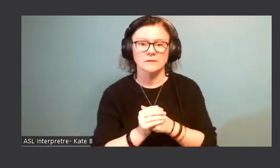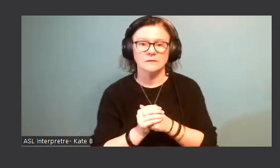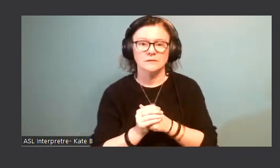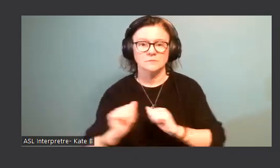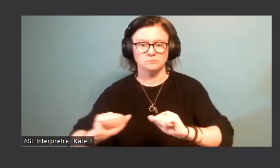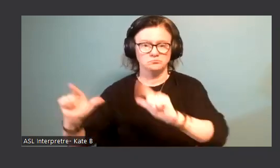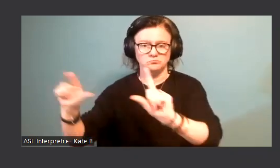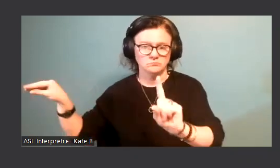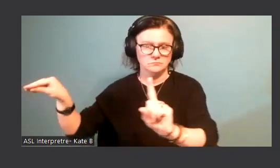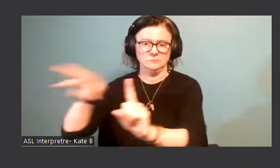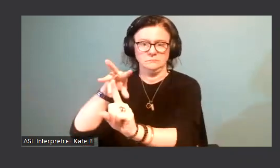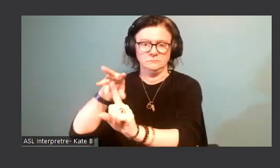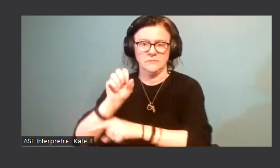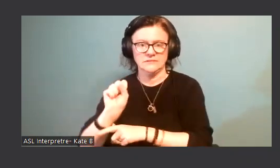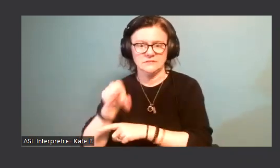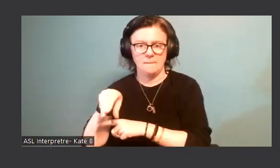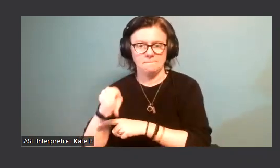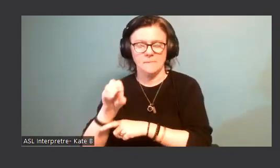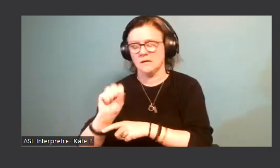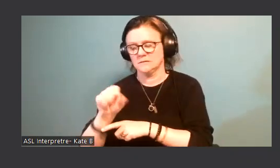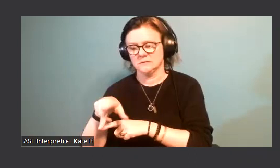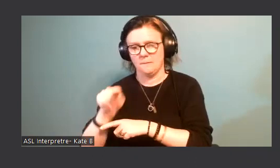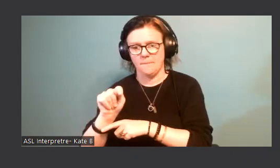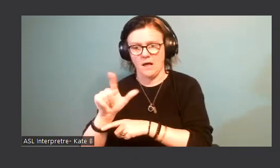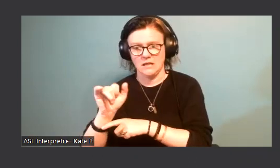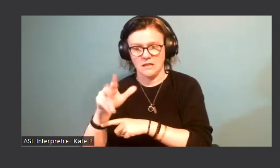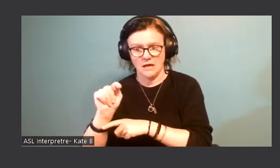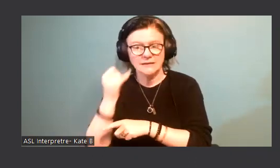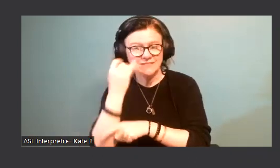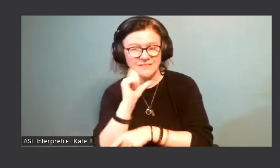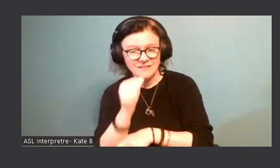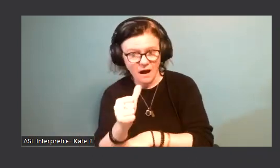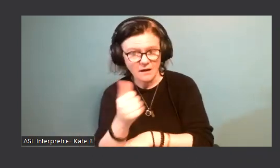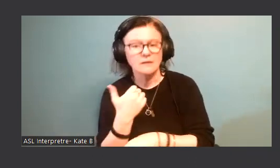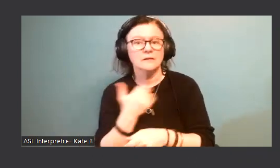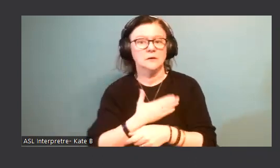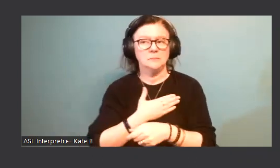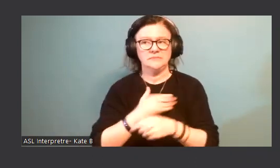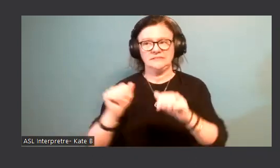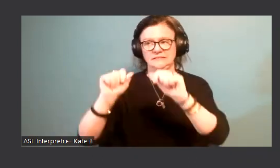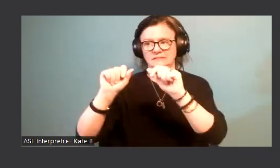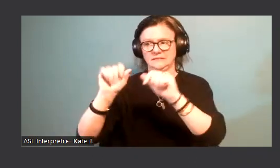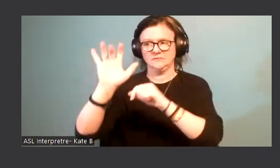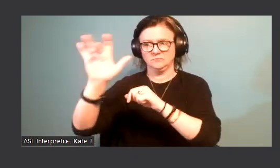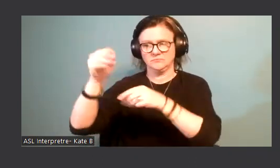use the closed captioning button on your menu ribbon to turn that on. We have an ASL